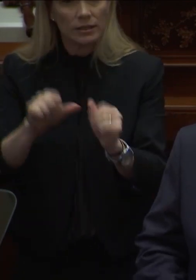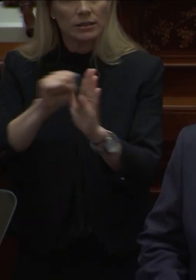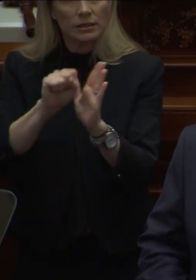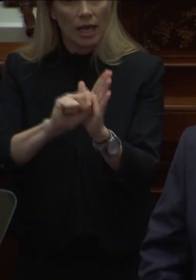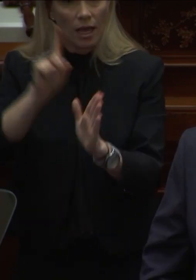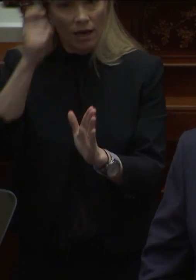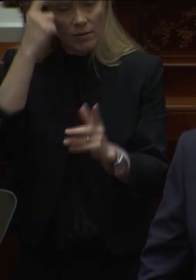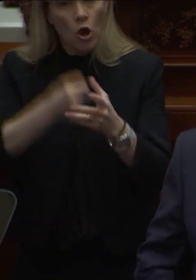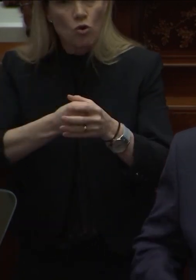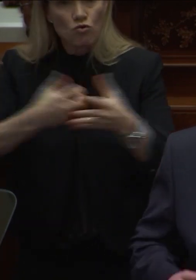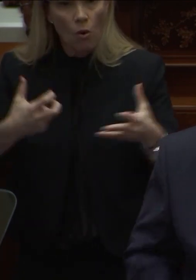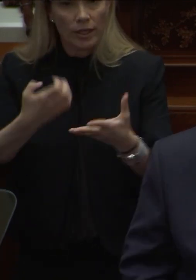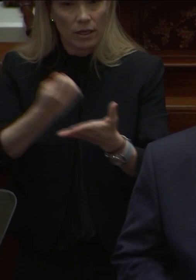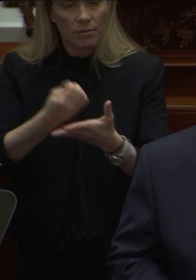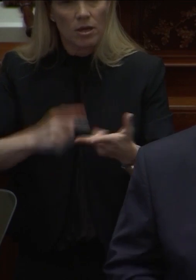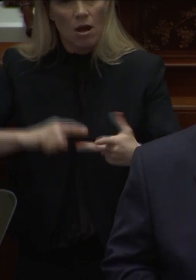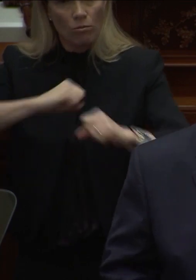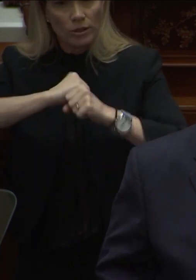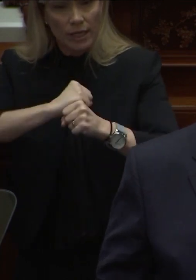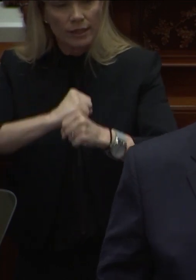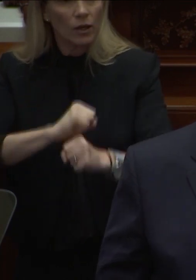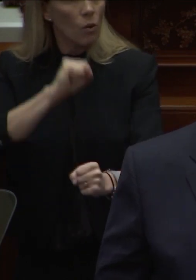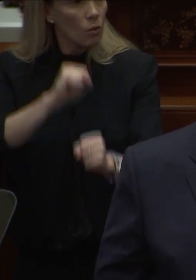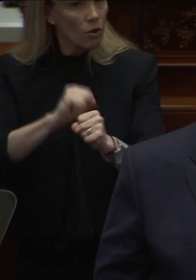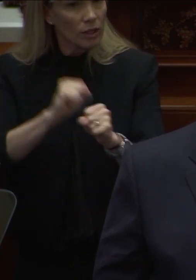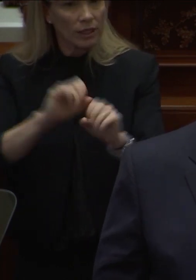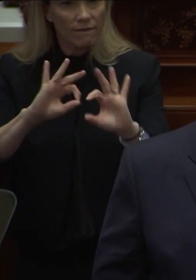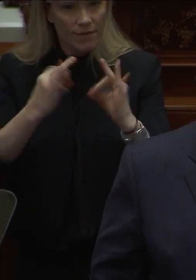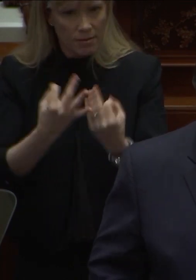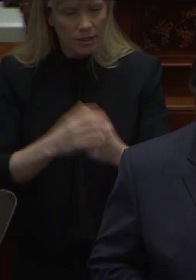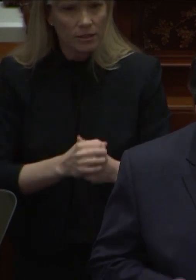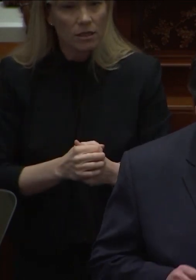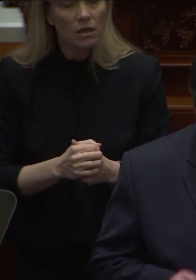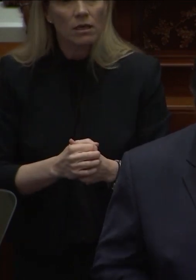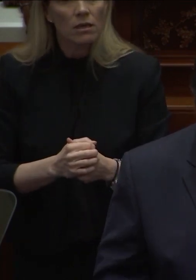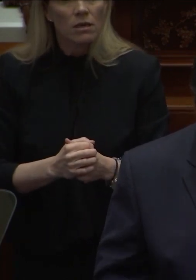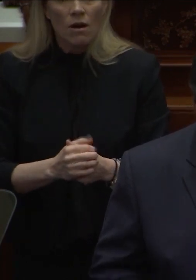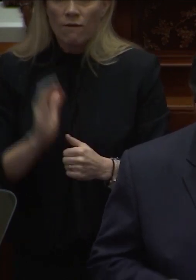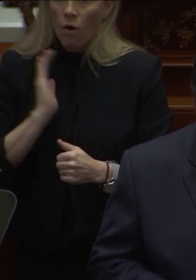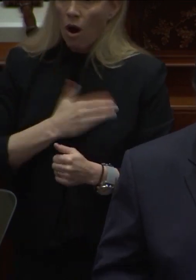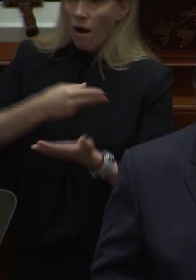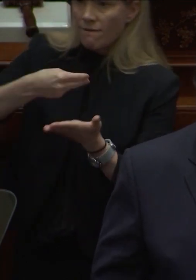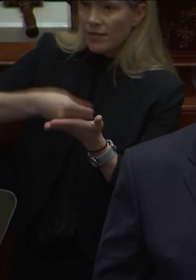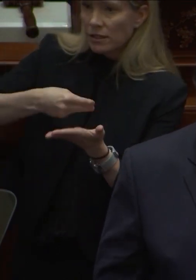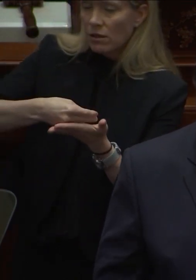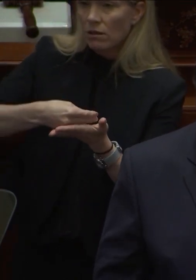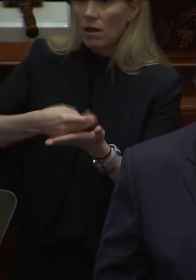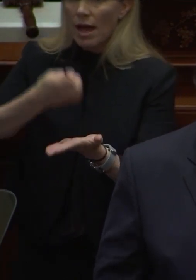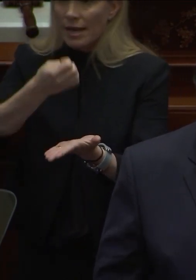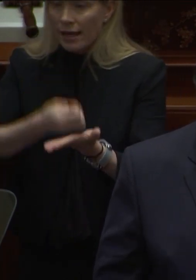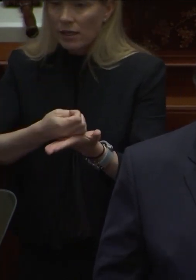MY HIGHEST PRIORITIES ARE STABILIZING STATE GOVERNMENT, GROWING OUR ECONOMY AND PROTECTING WORKING FAMILIES.